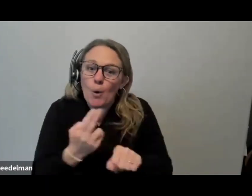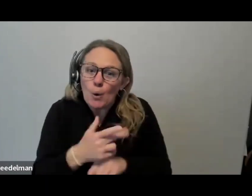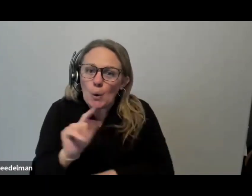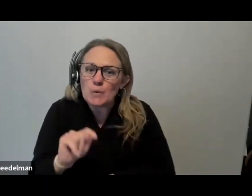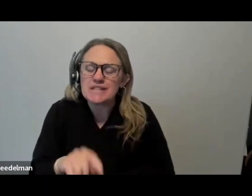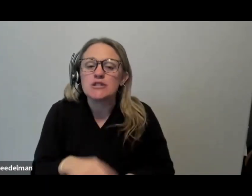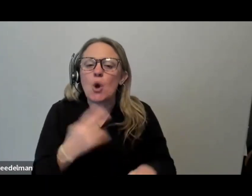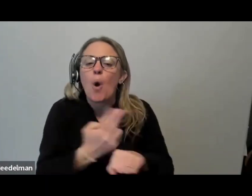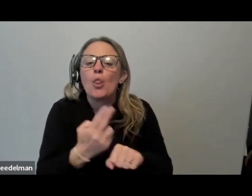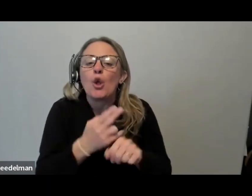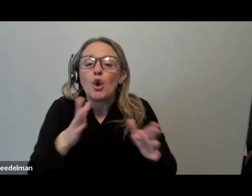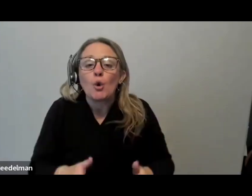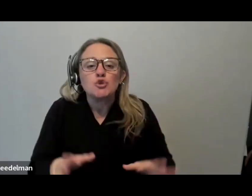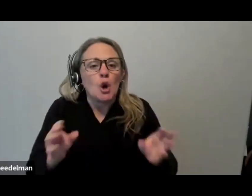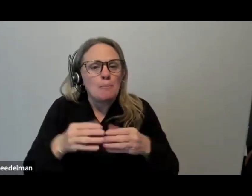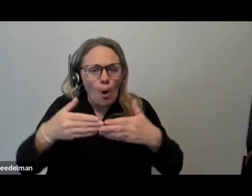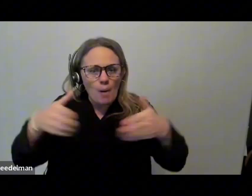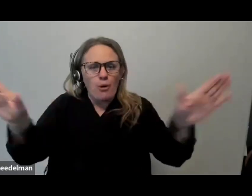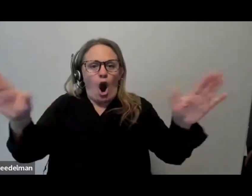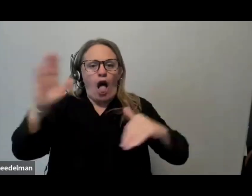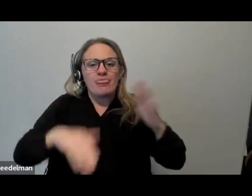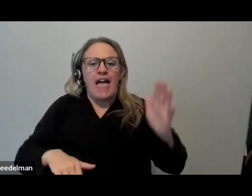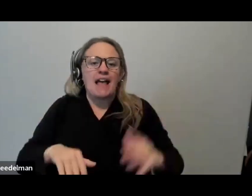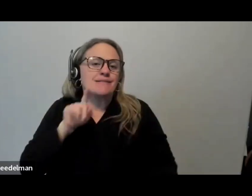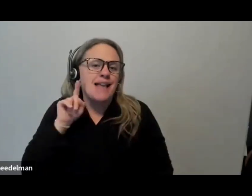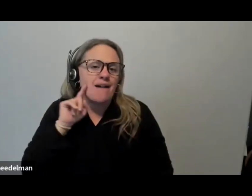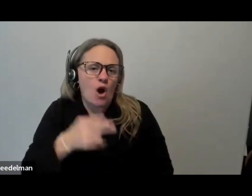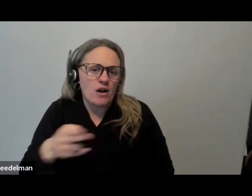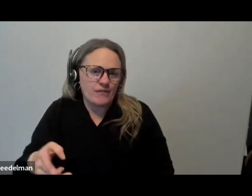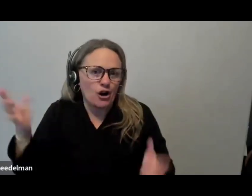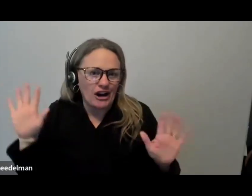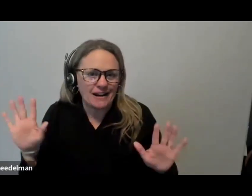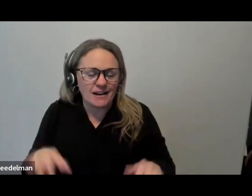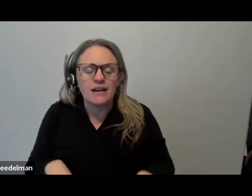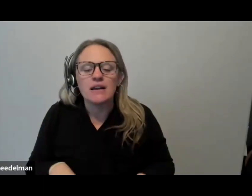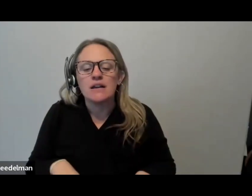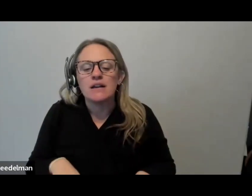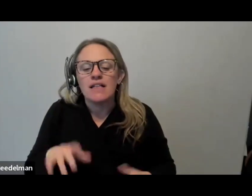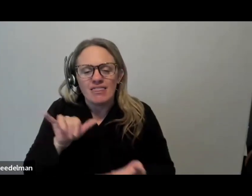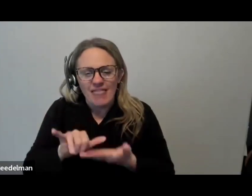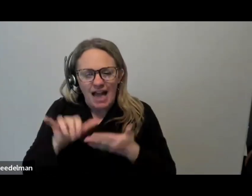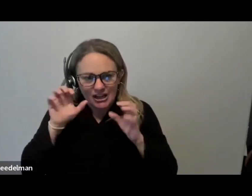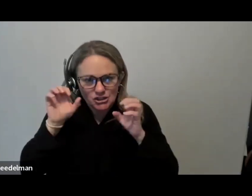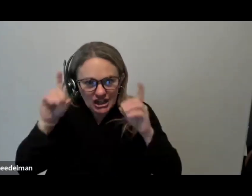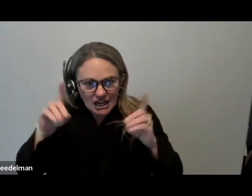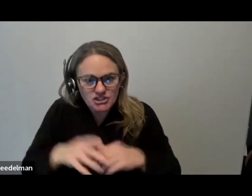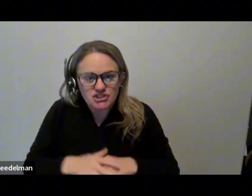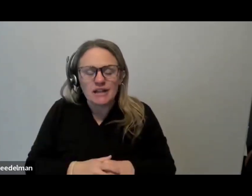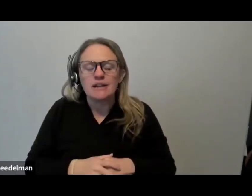what you think of at first glance. And so doing that education, creating those guidebooks, but also baking in that empathy